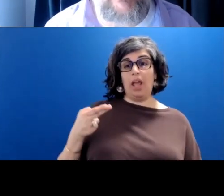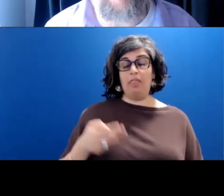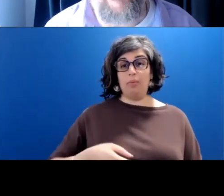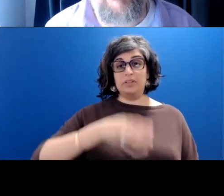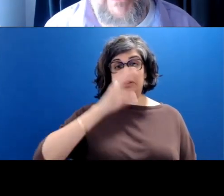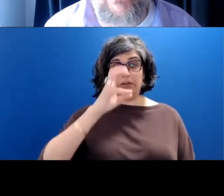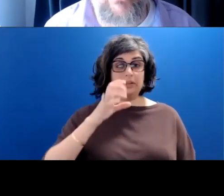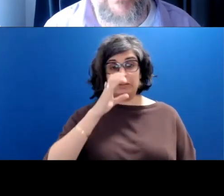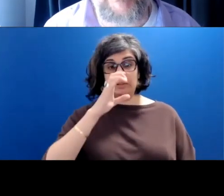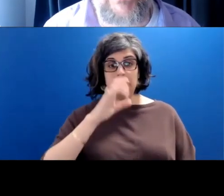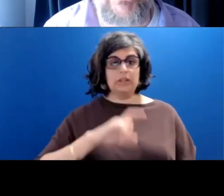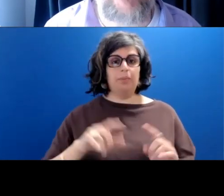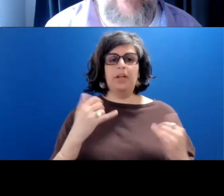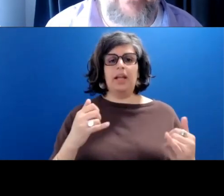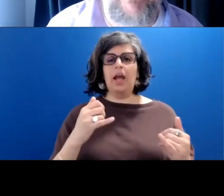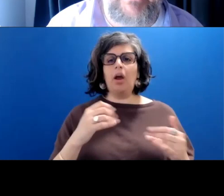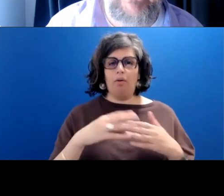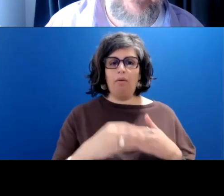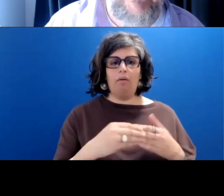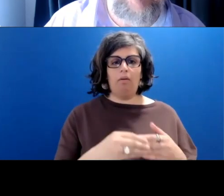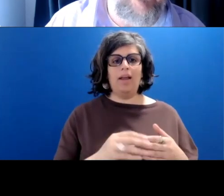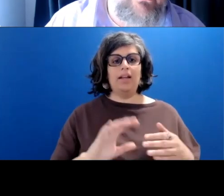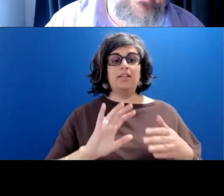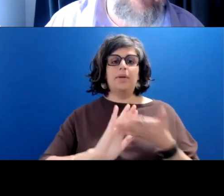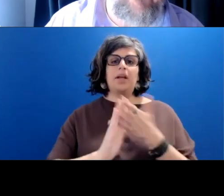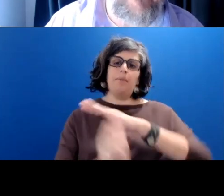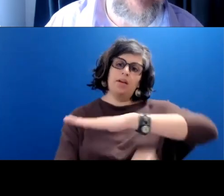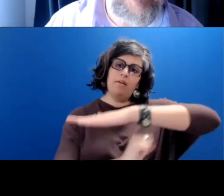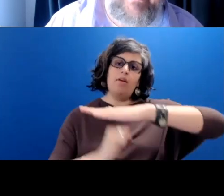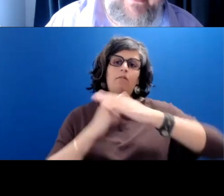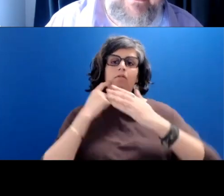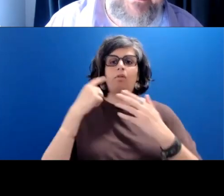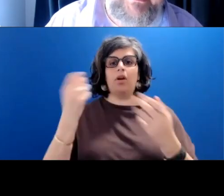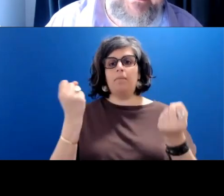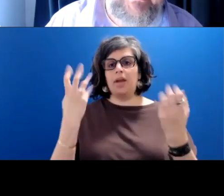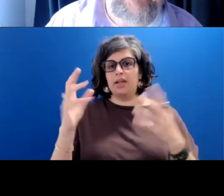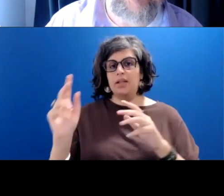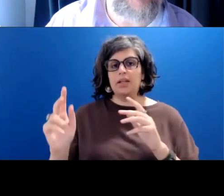for many organizations developing their own informed consent policies.